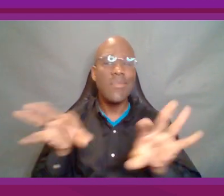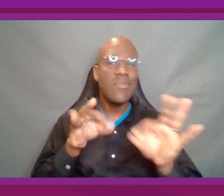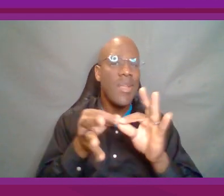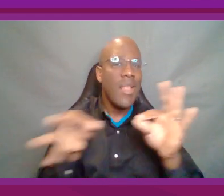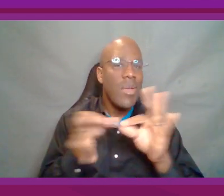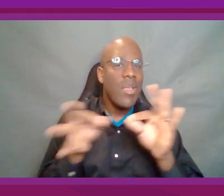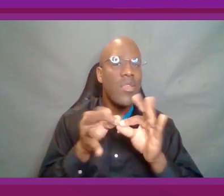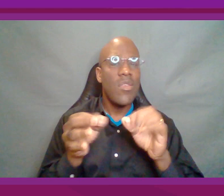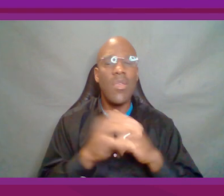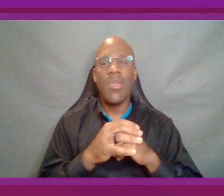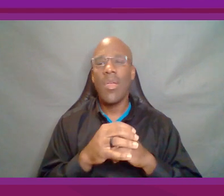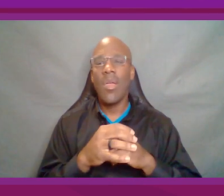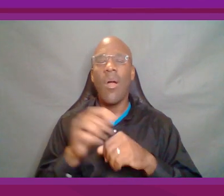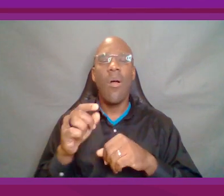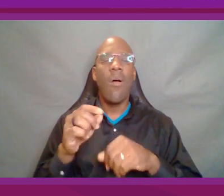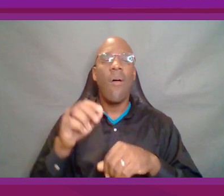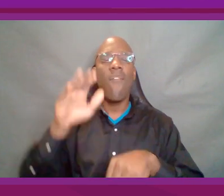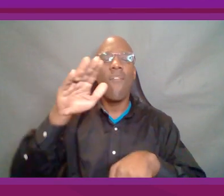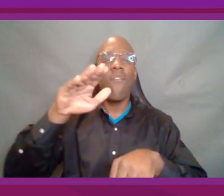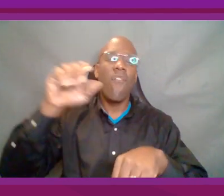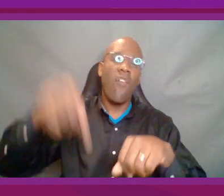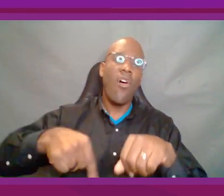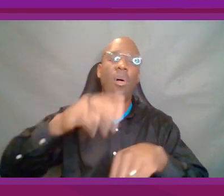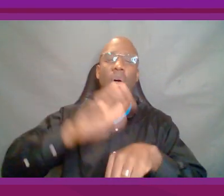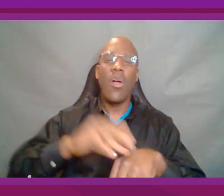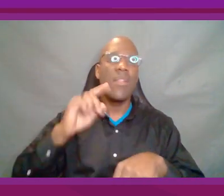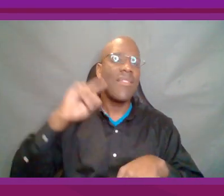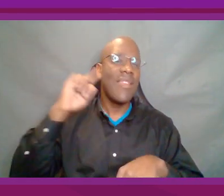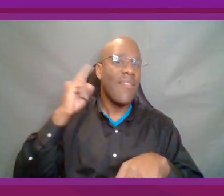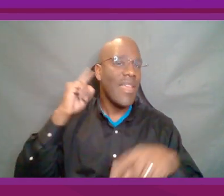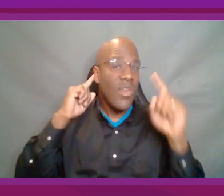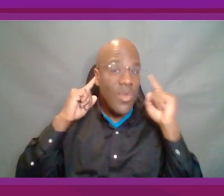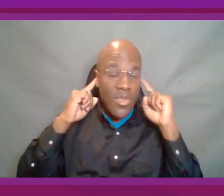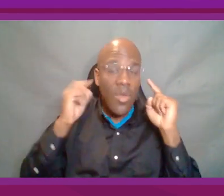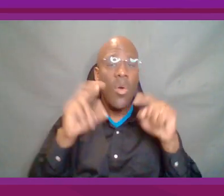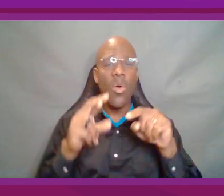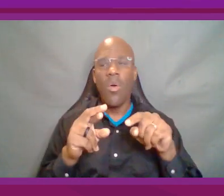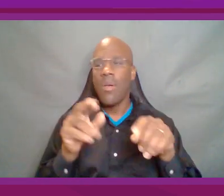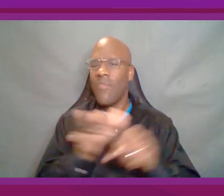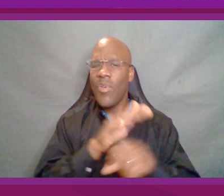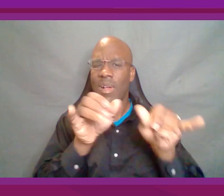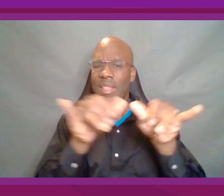popular phrases such as "falling on deaf ears", to entire systems including policies,